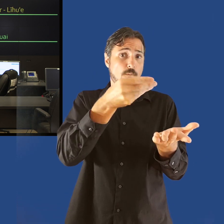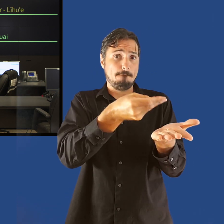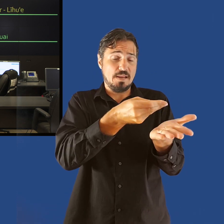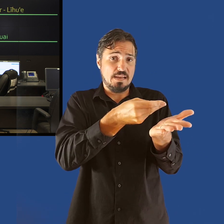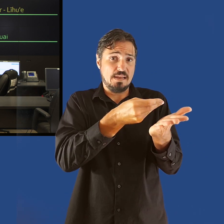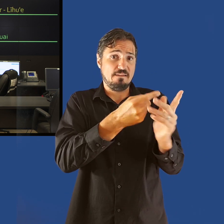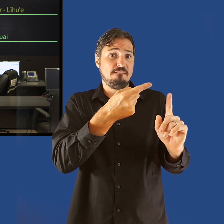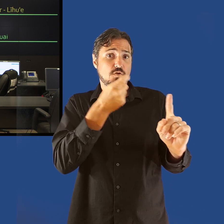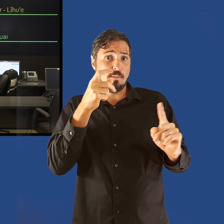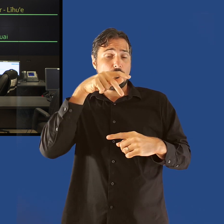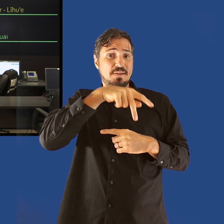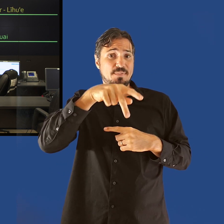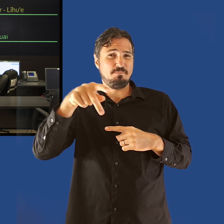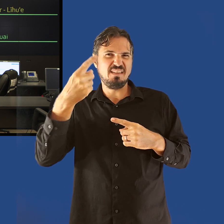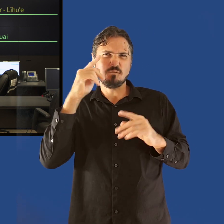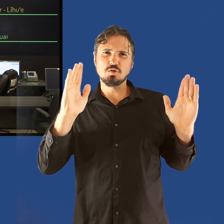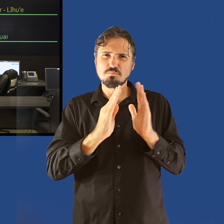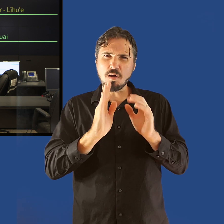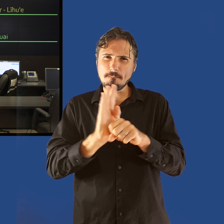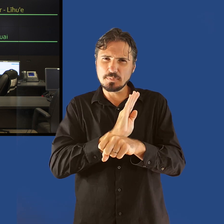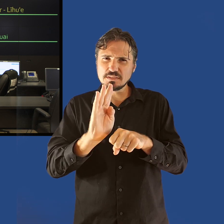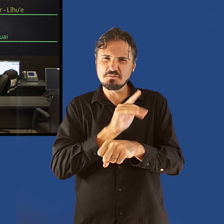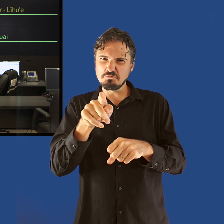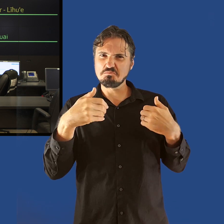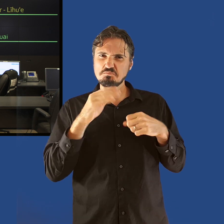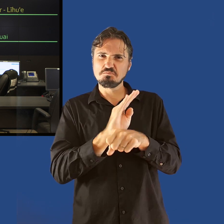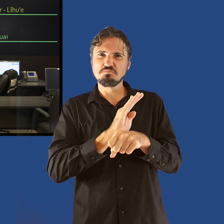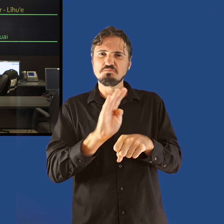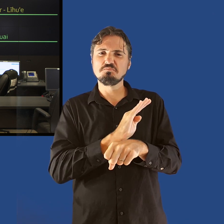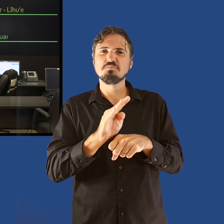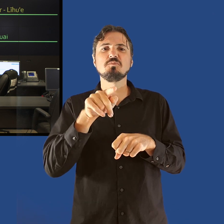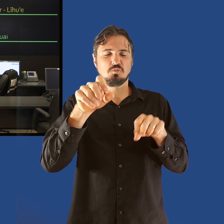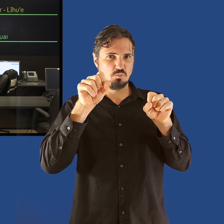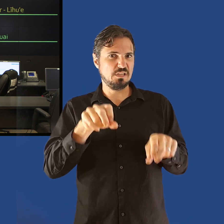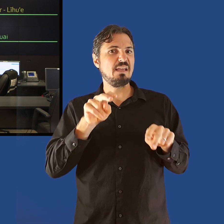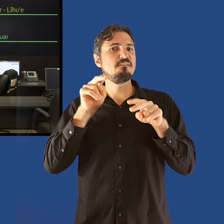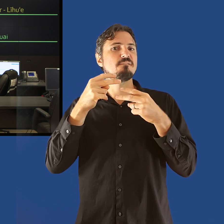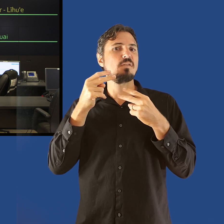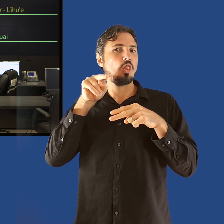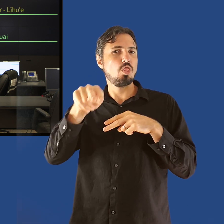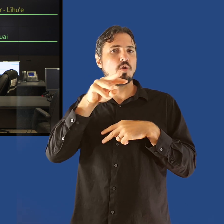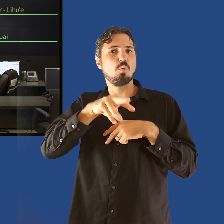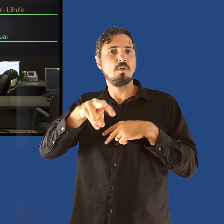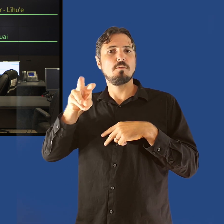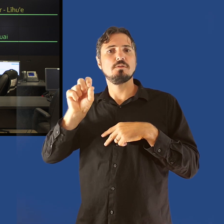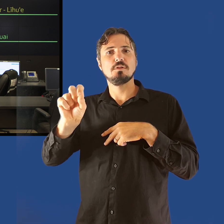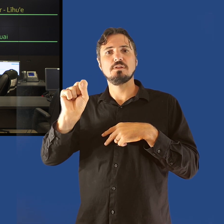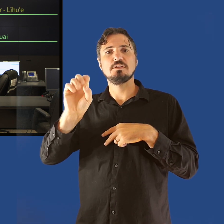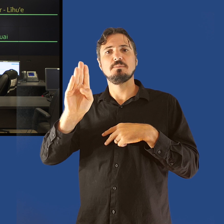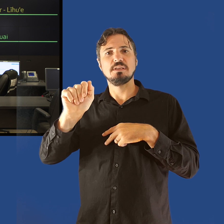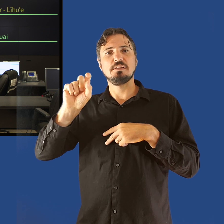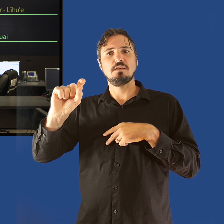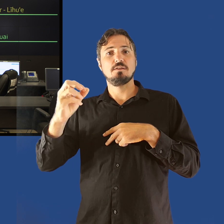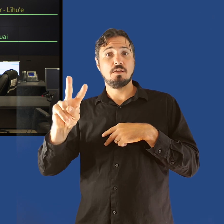For more information on the PPP or EIDL small business loan programs, visit sba.gov today!